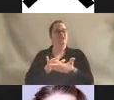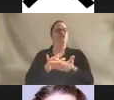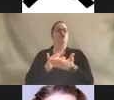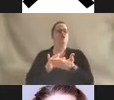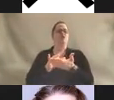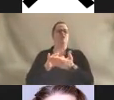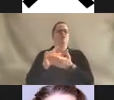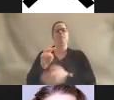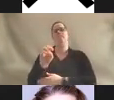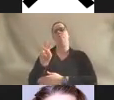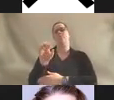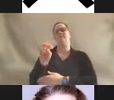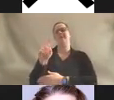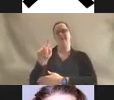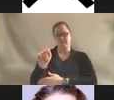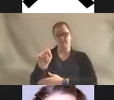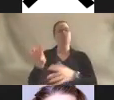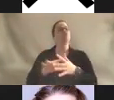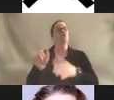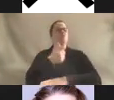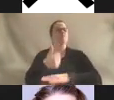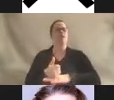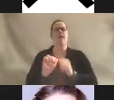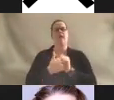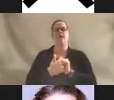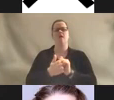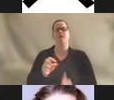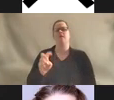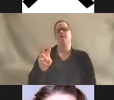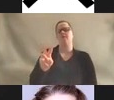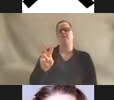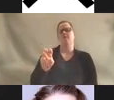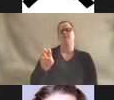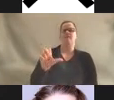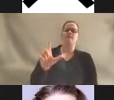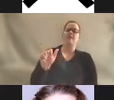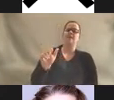was started by the Latino and Mexican American community